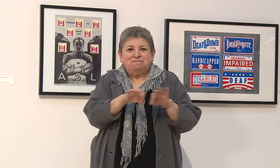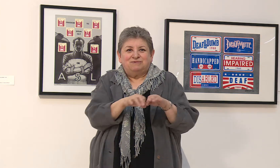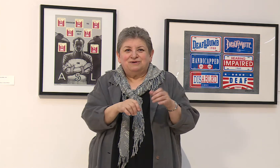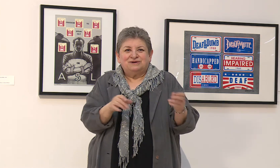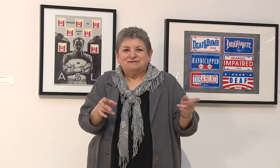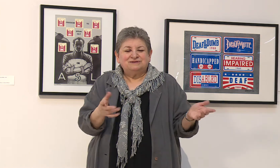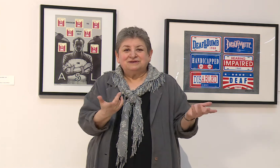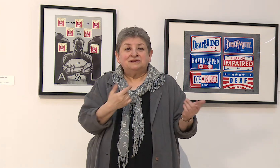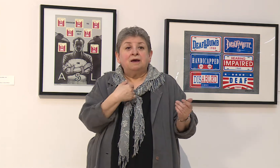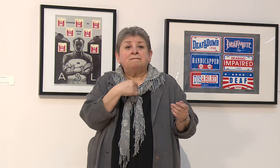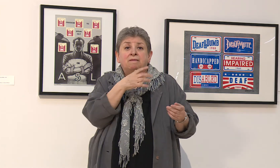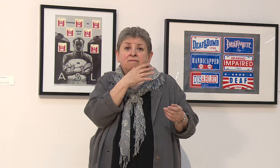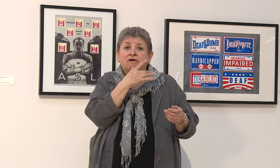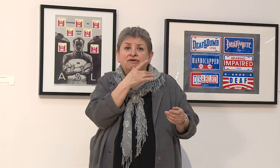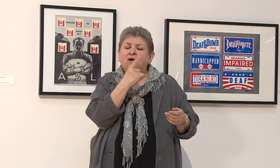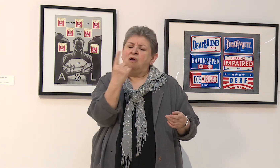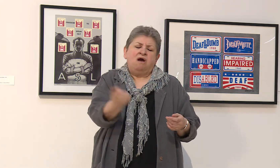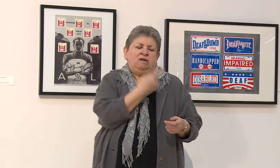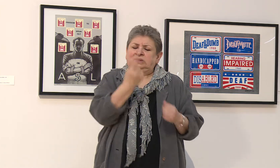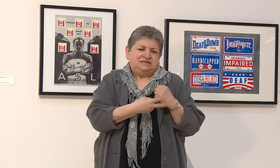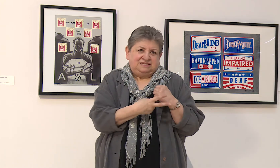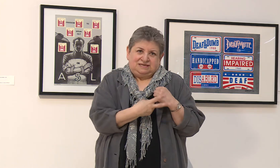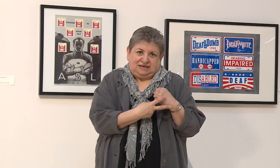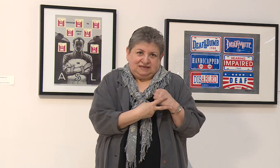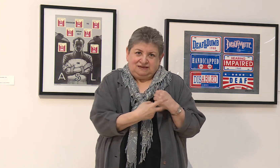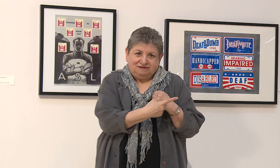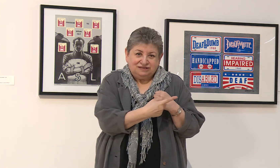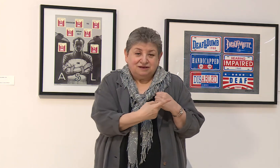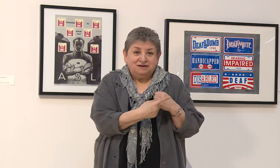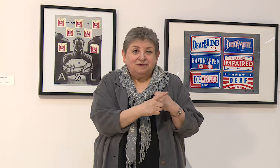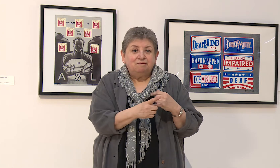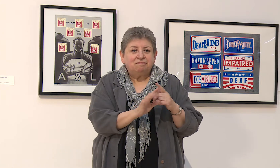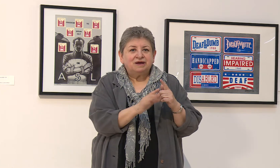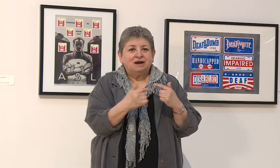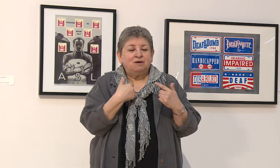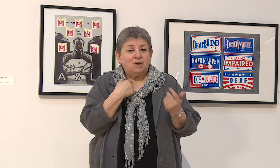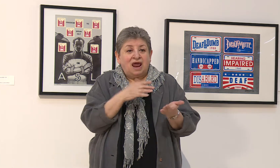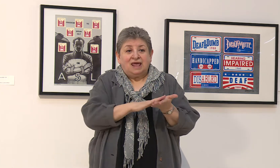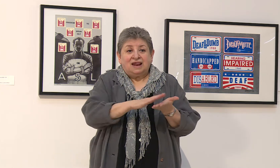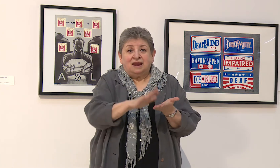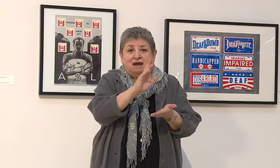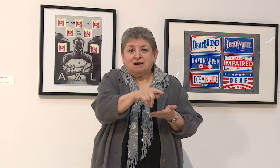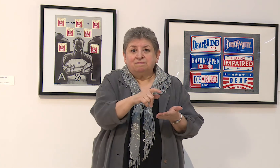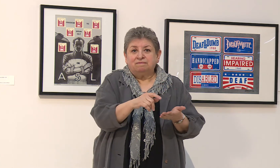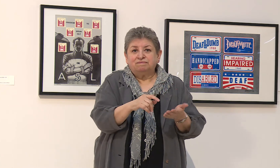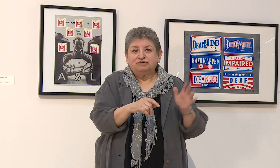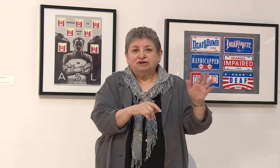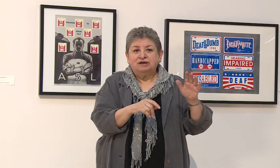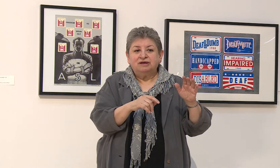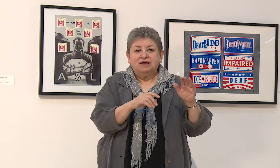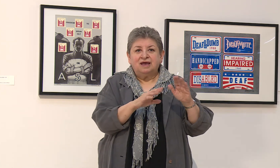who I had sent them to, not everyone had saved them. Ha! My mother, of course, saved everything.